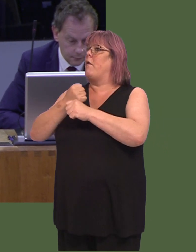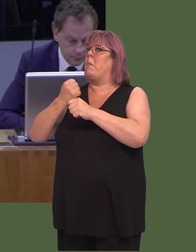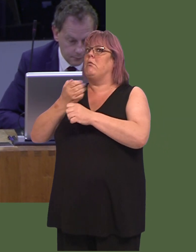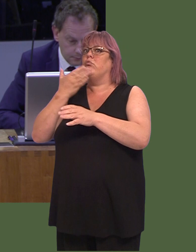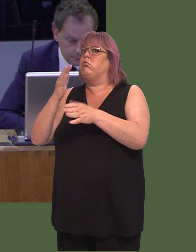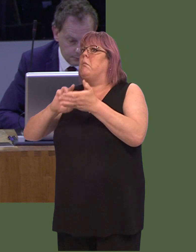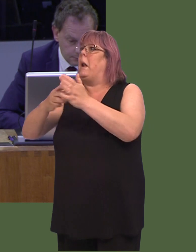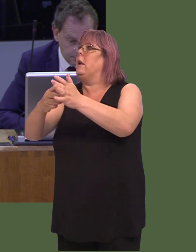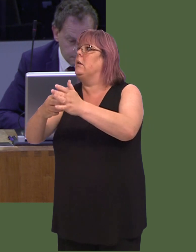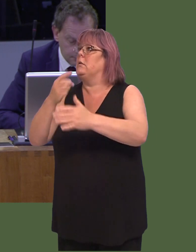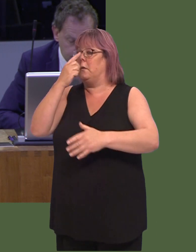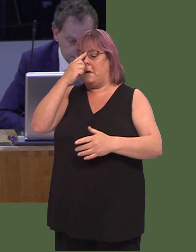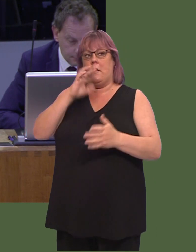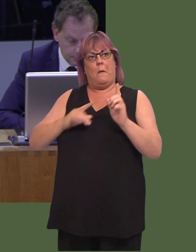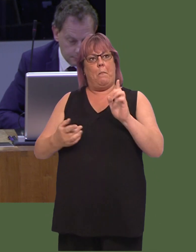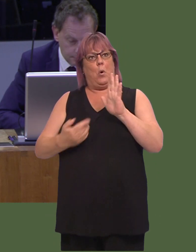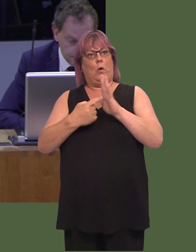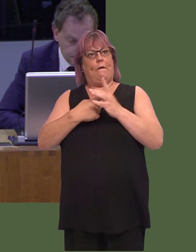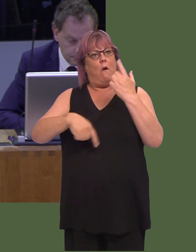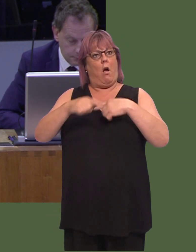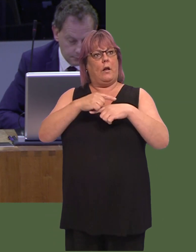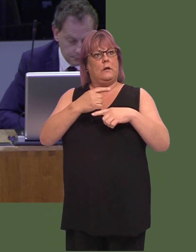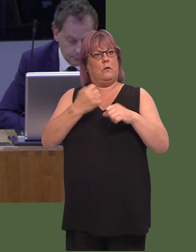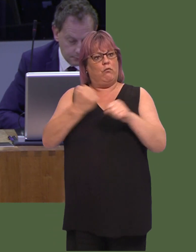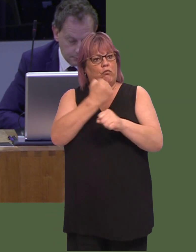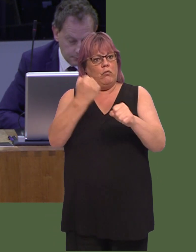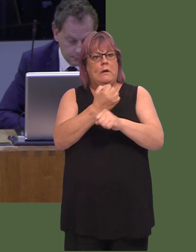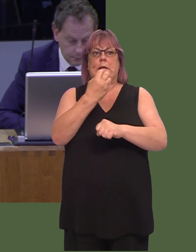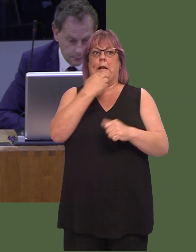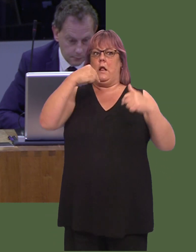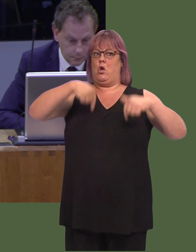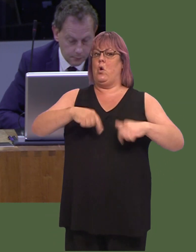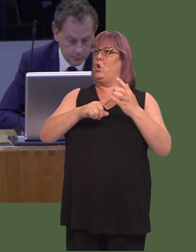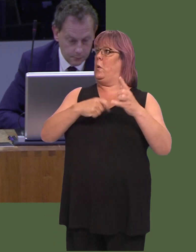It is of strategic importance to our nation that we maintain steel production here in